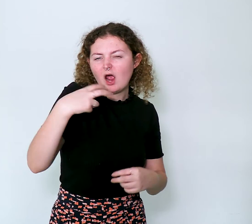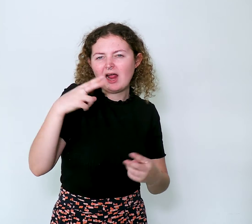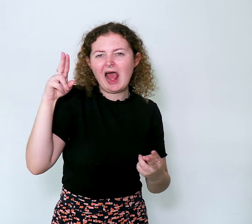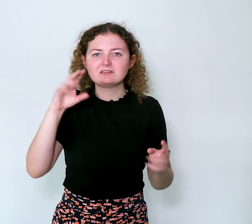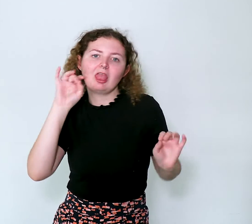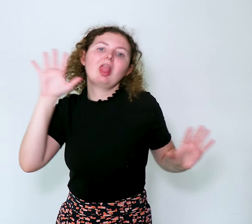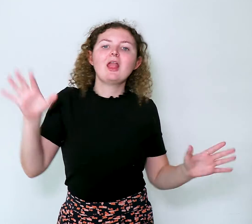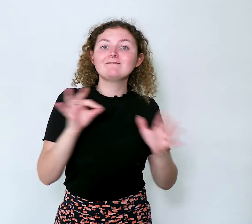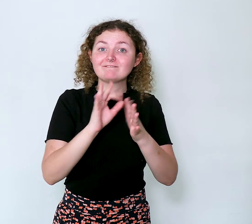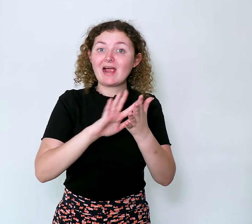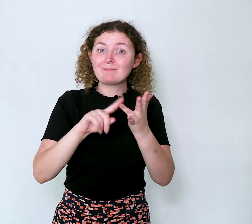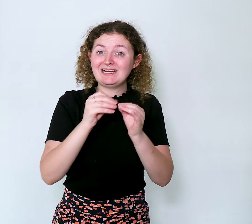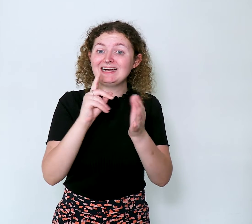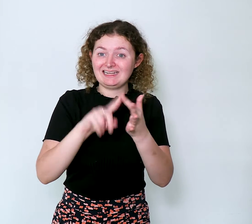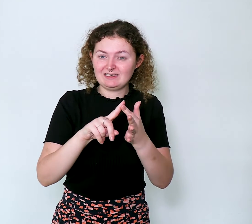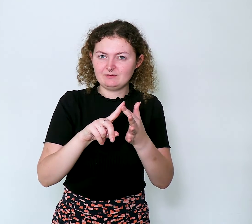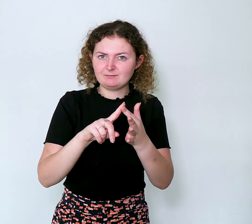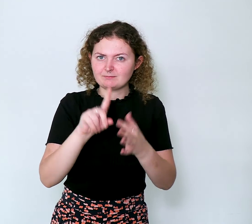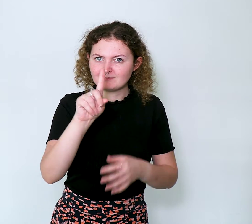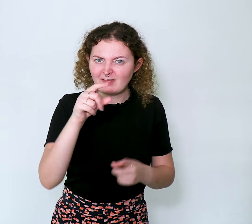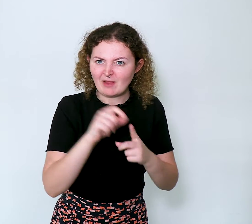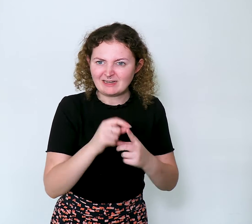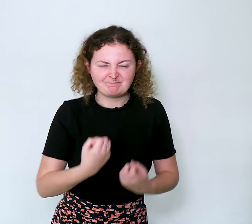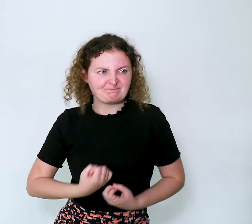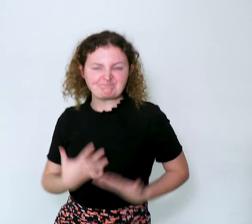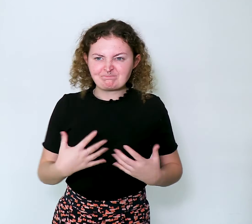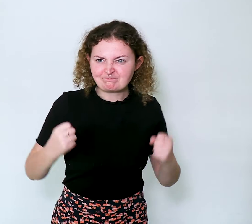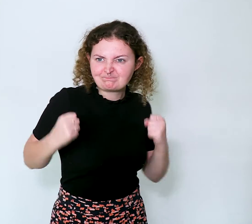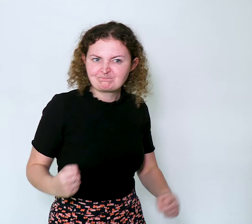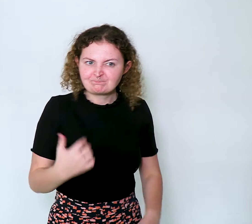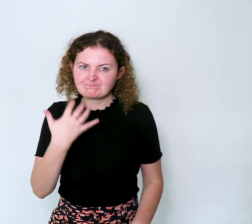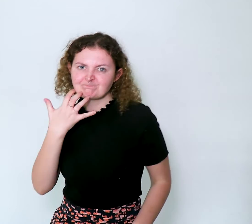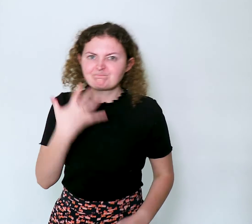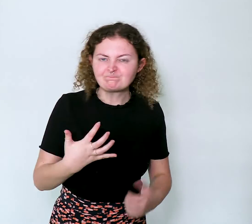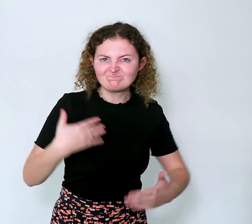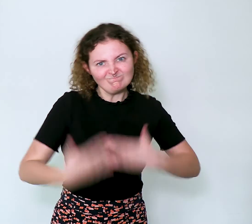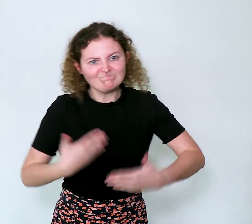less glamorous Phoebe, spurs our determined heroine to action.